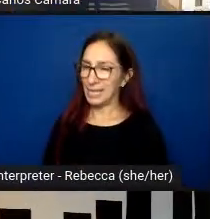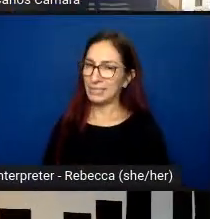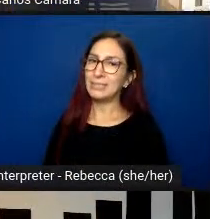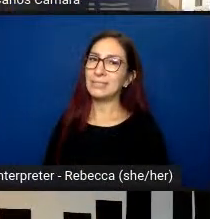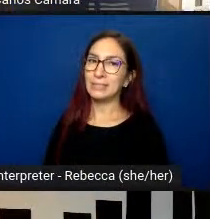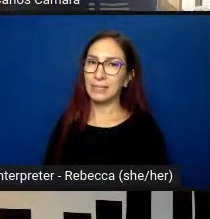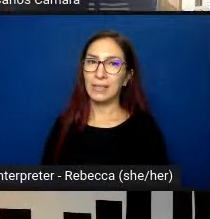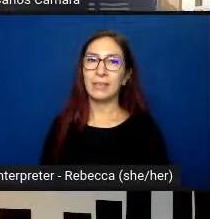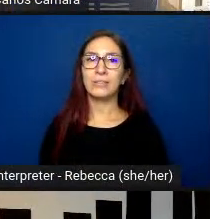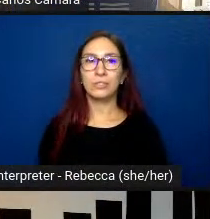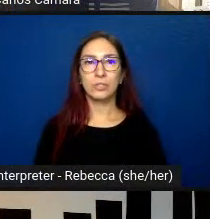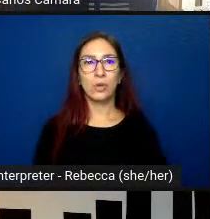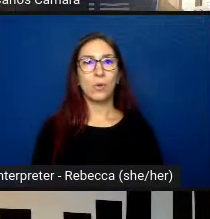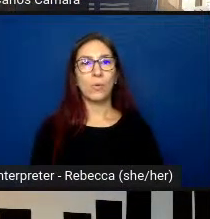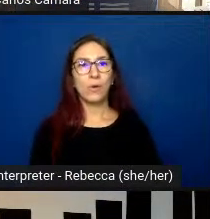you have improved it over time?